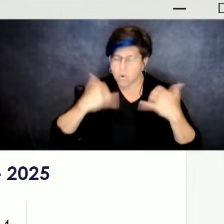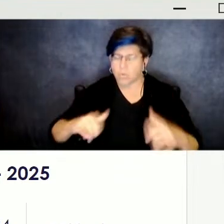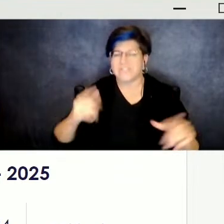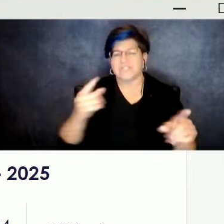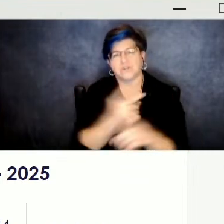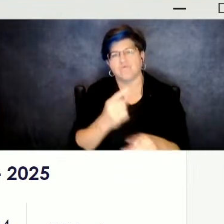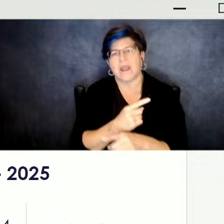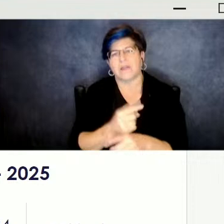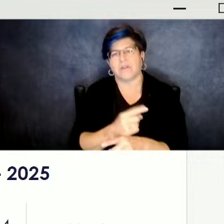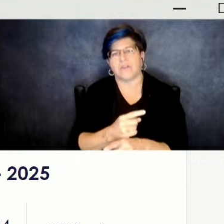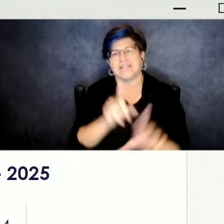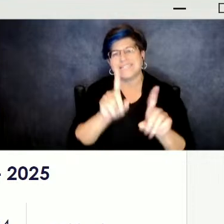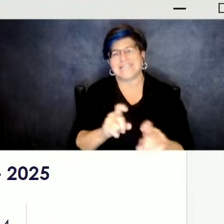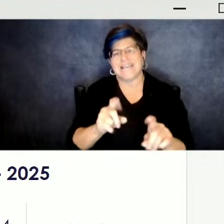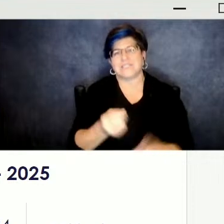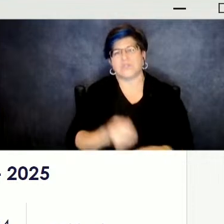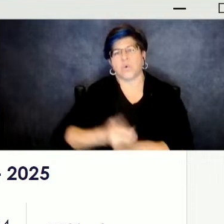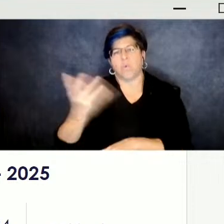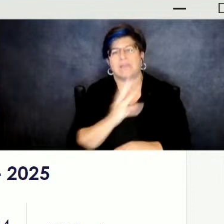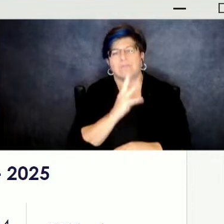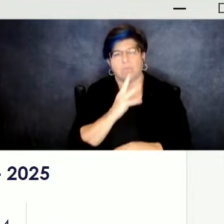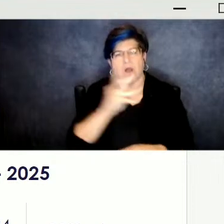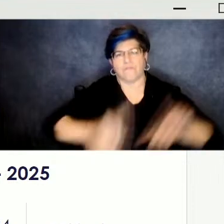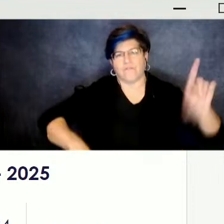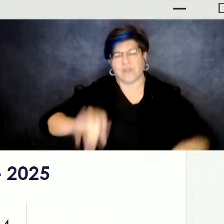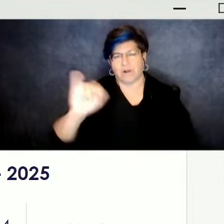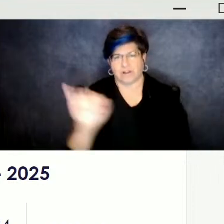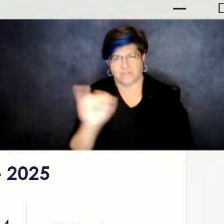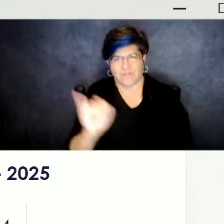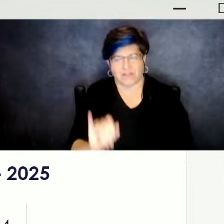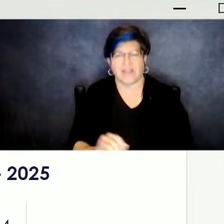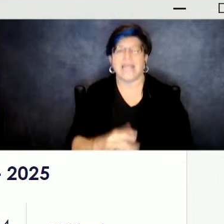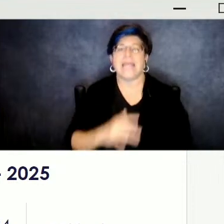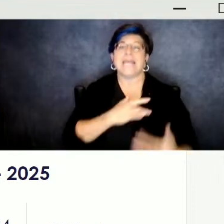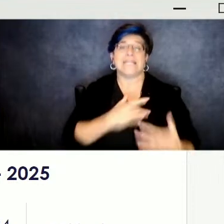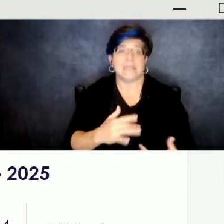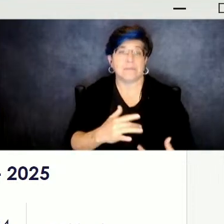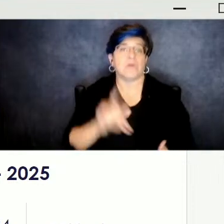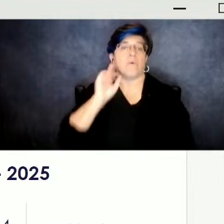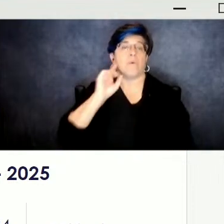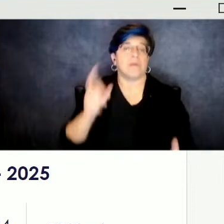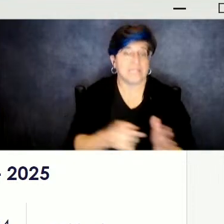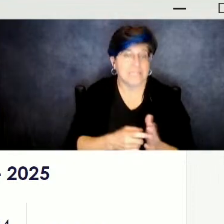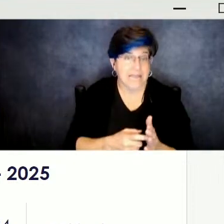WE STILL ROUTINELY TEST OUR WASTEWATER IN THE COUNTY FOR